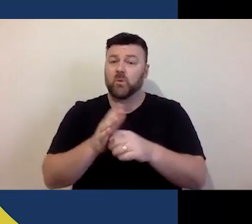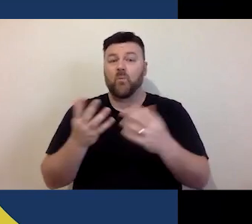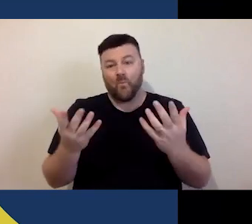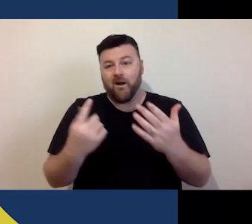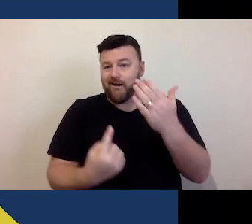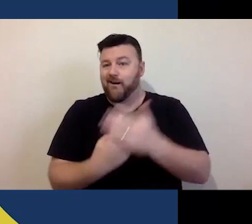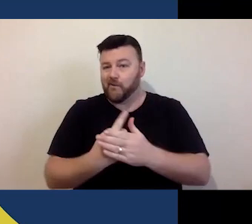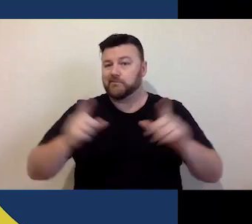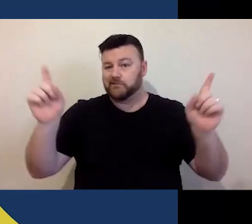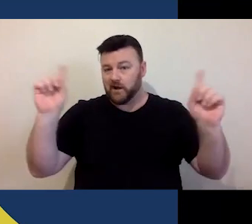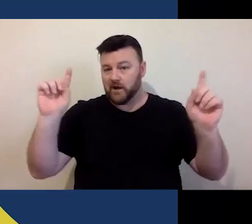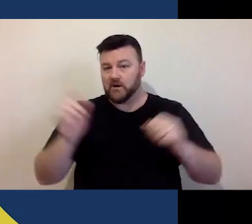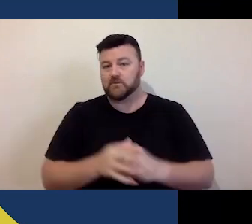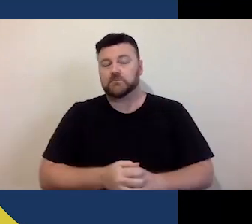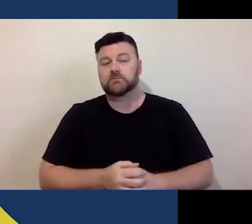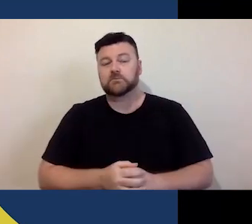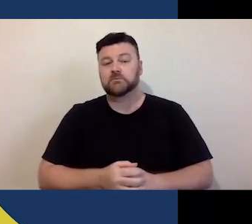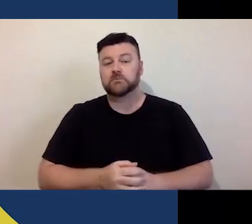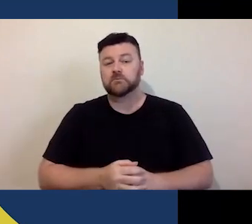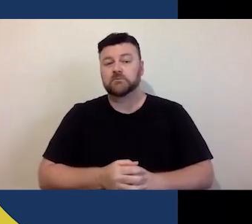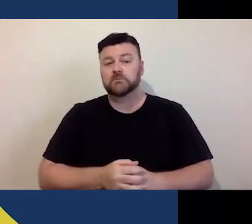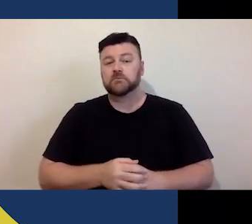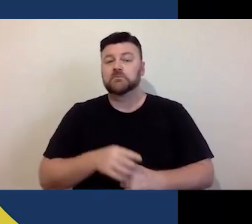And distribution experienced by